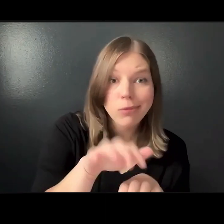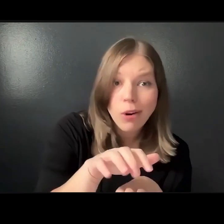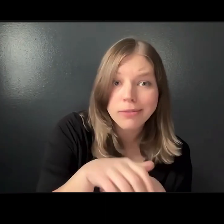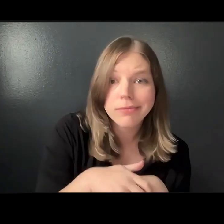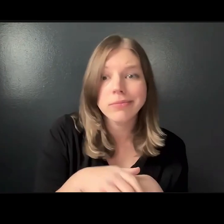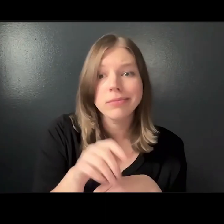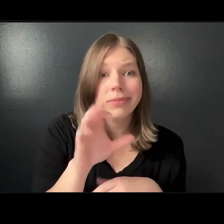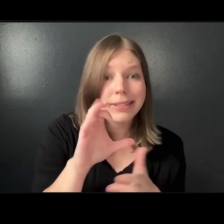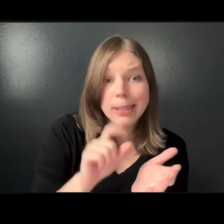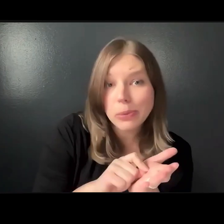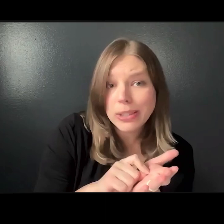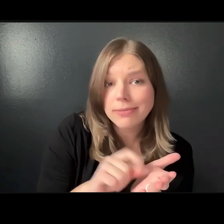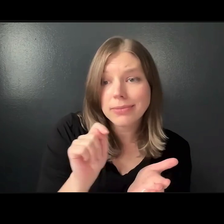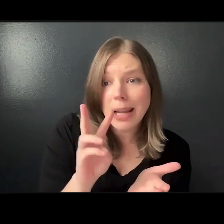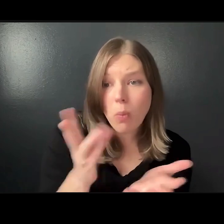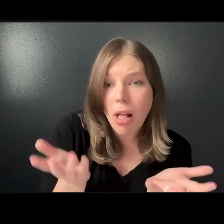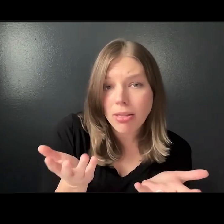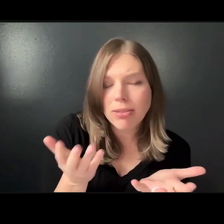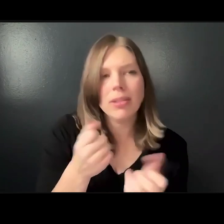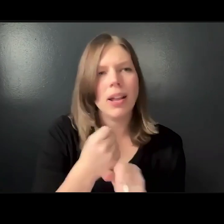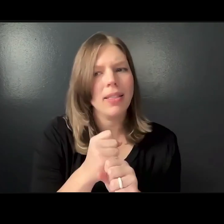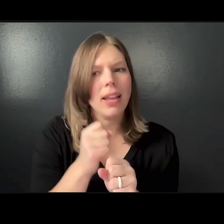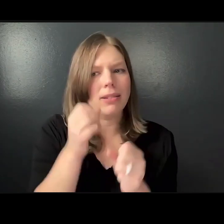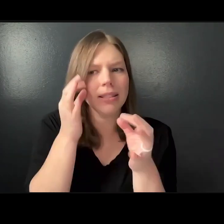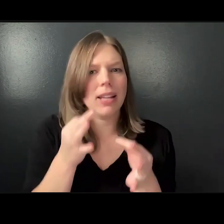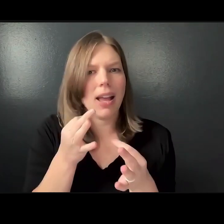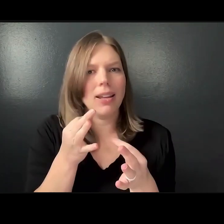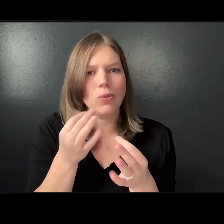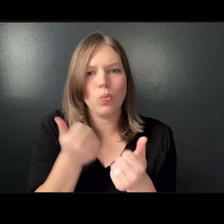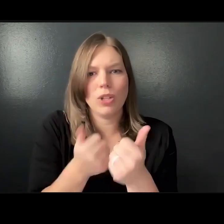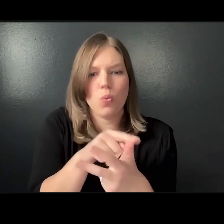You can figure out which option work best. CART, C-Print or TypeWell.